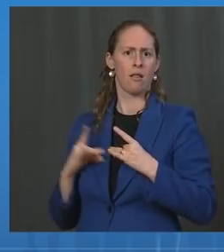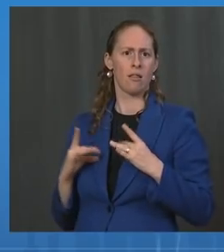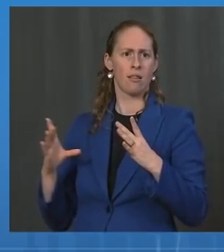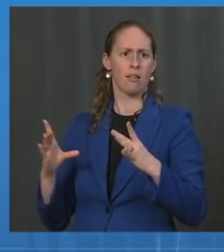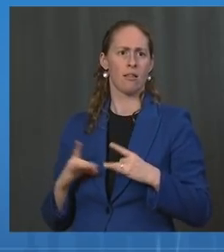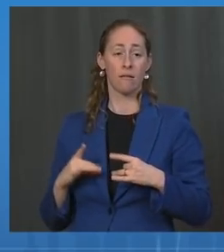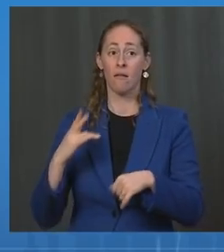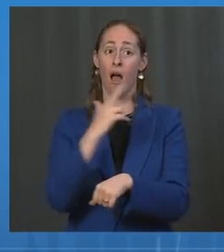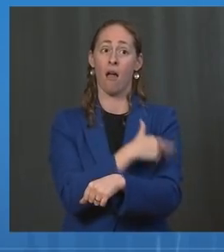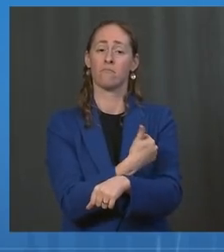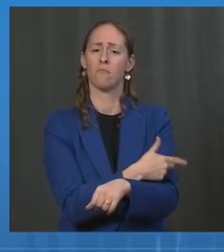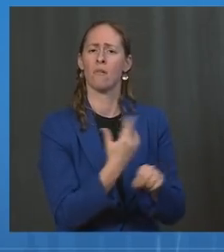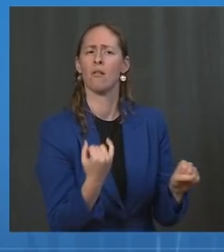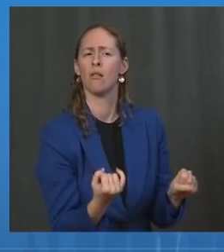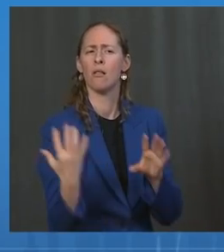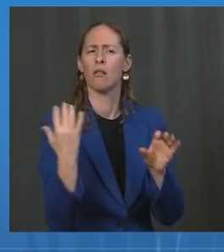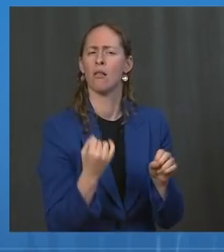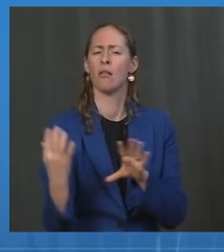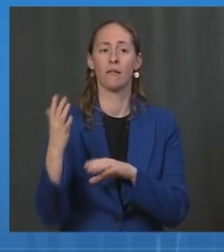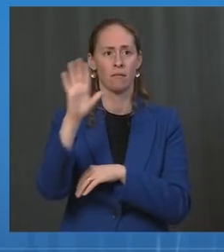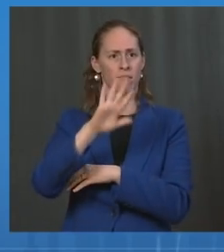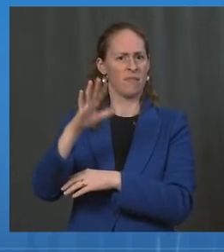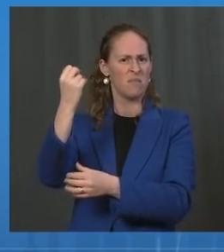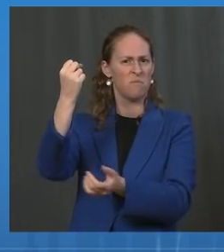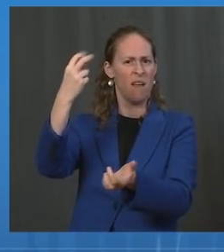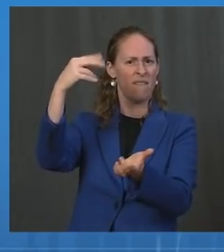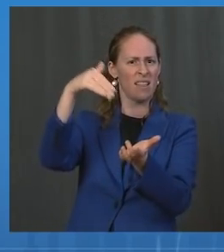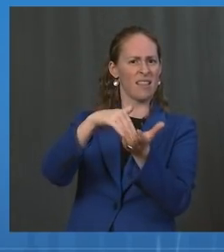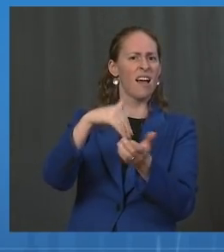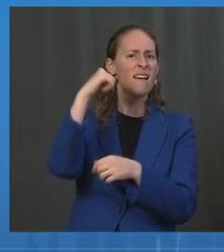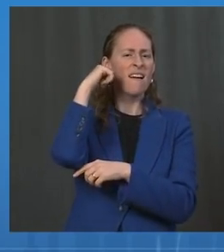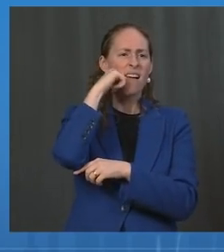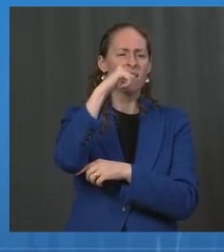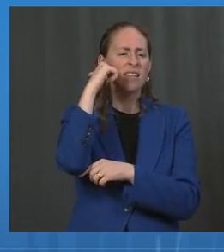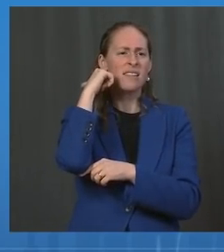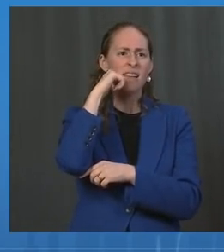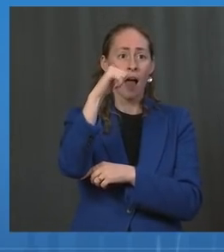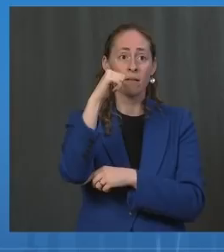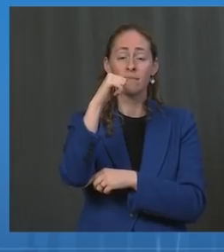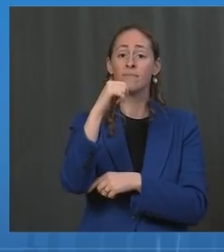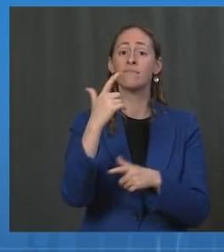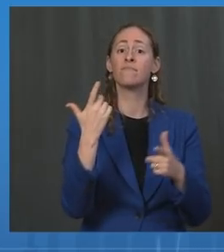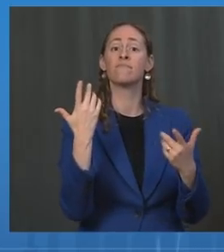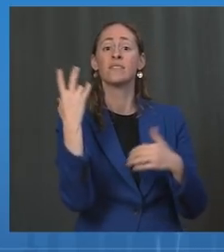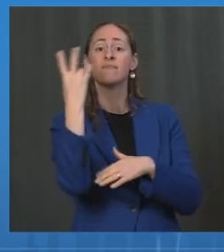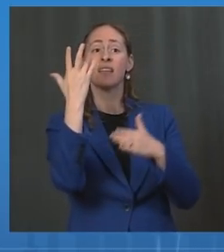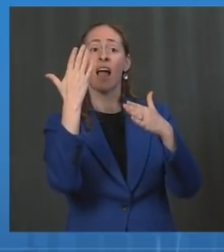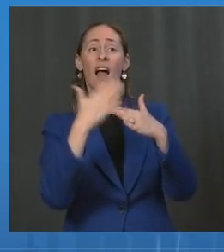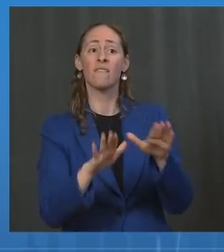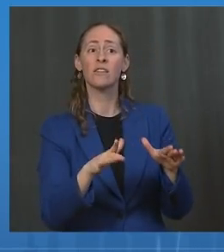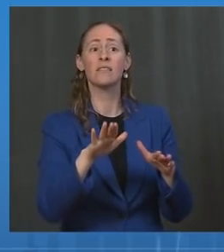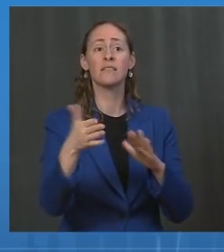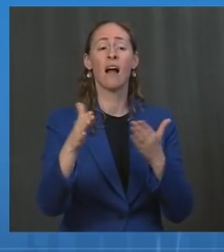is about 12,000 per day. Our seven-day average of daily deaths has increased to 953 per day.